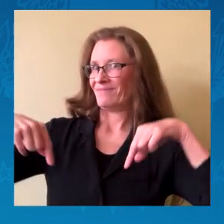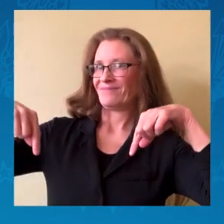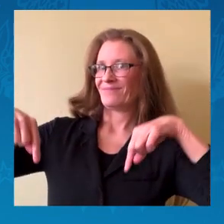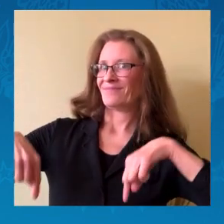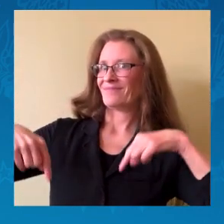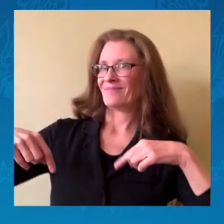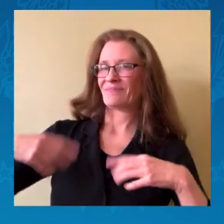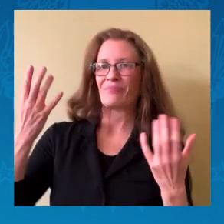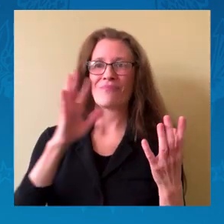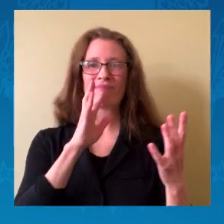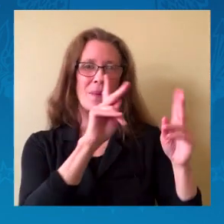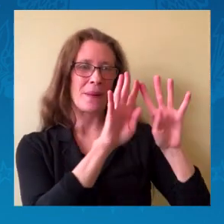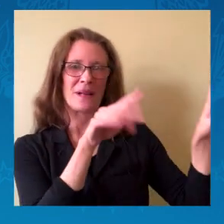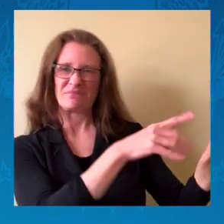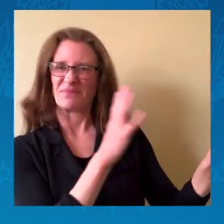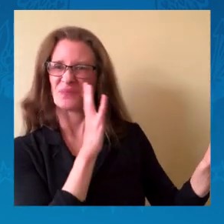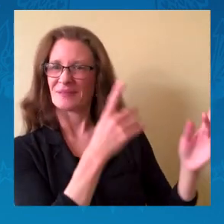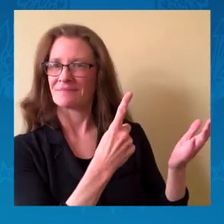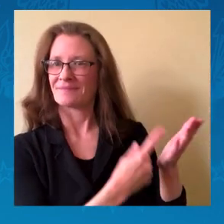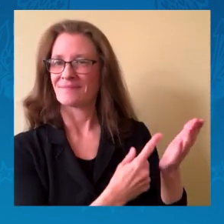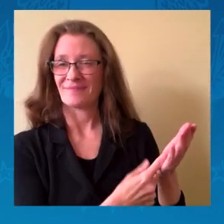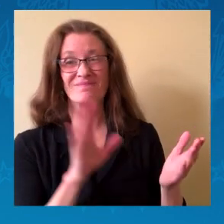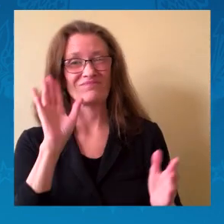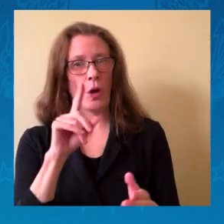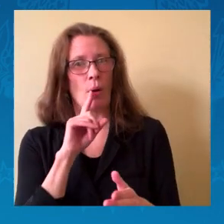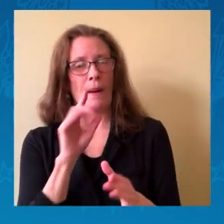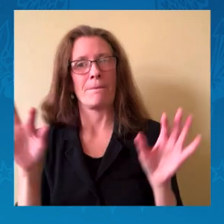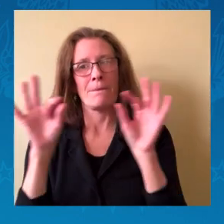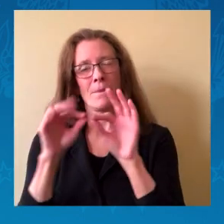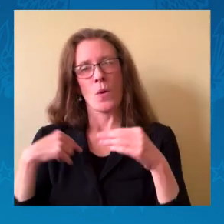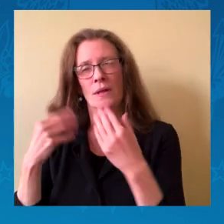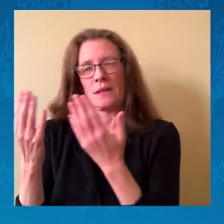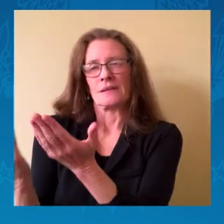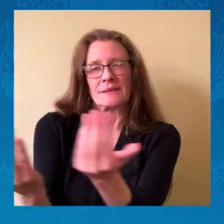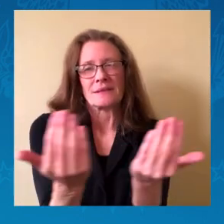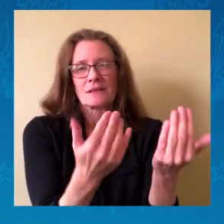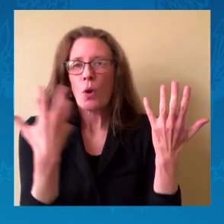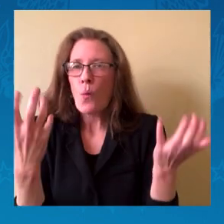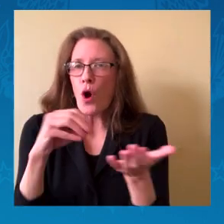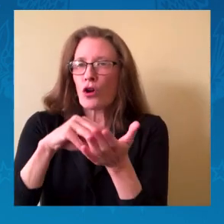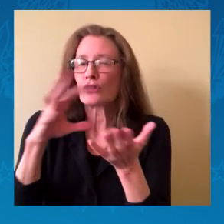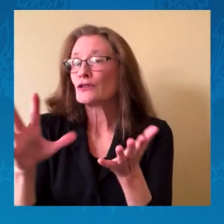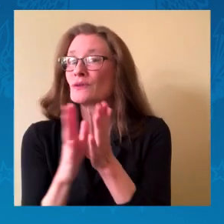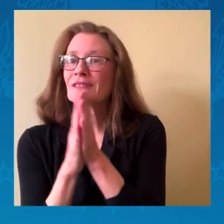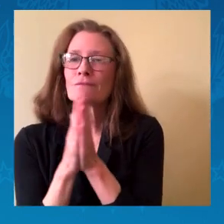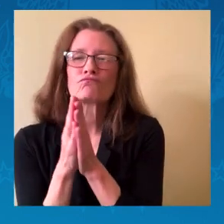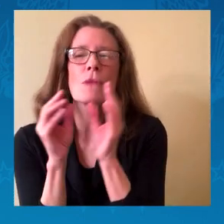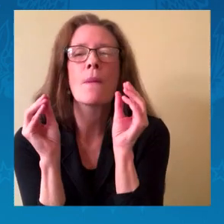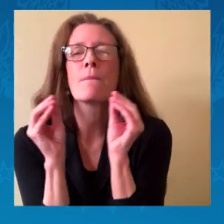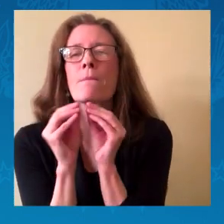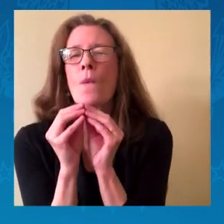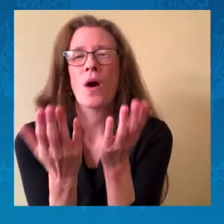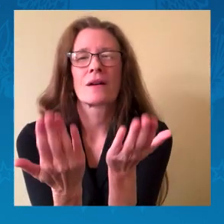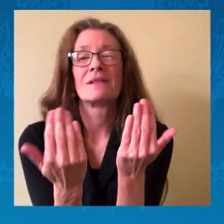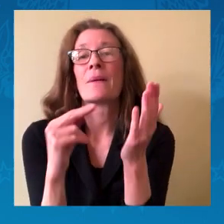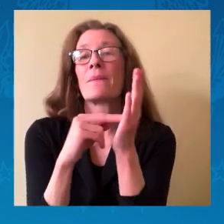We are eager to advance the National Space Council priorities by ensuring that every student in every community across the country